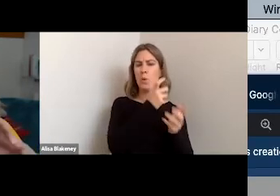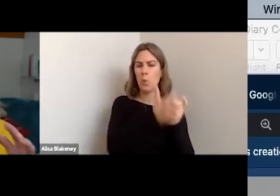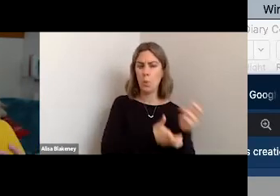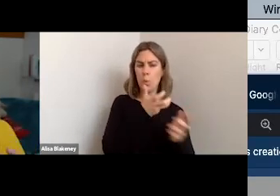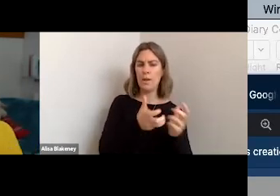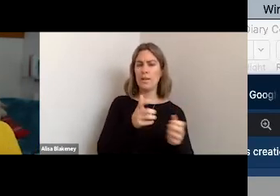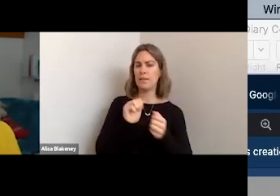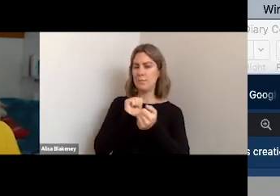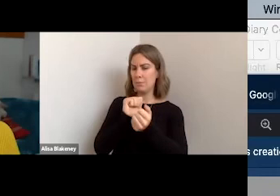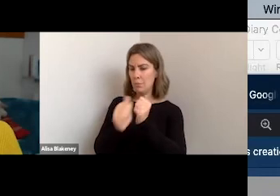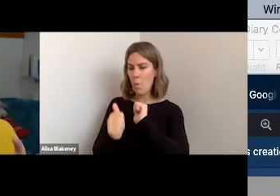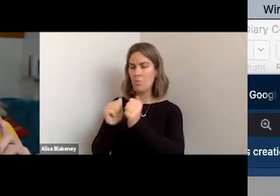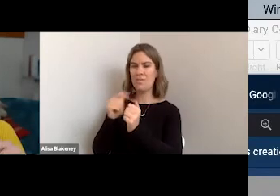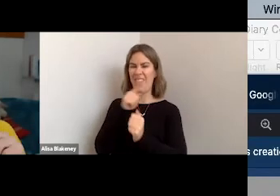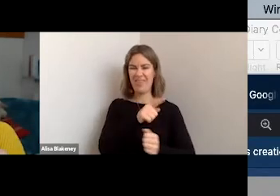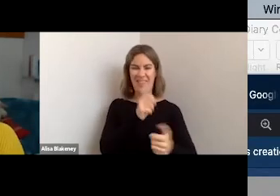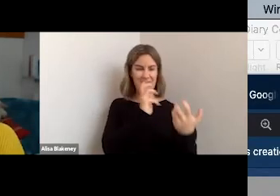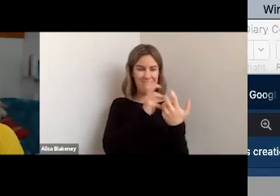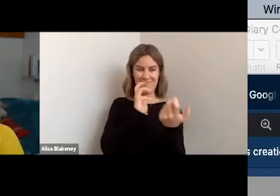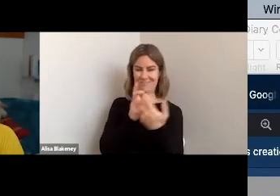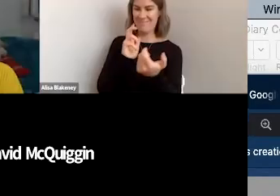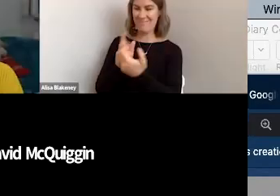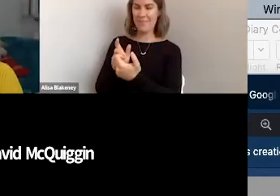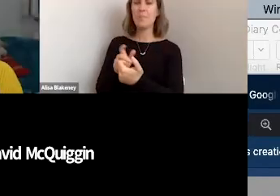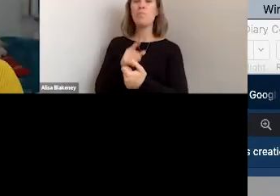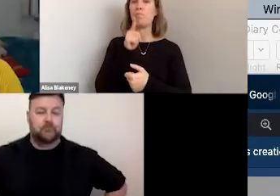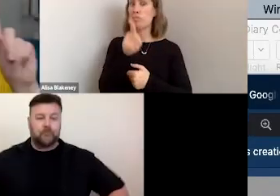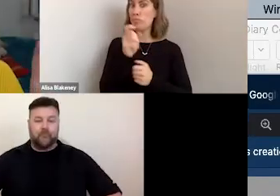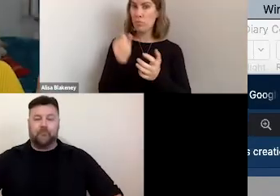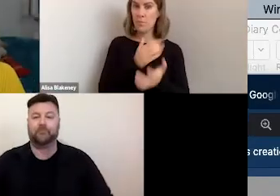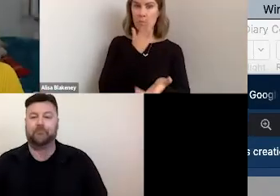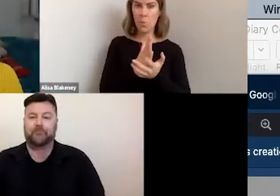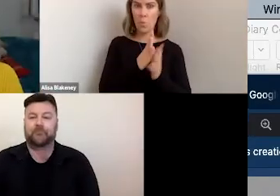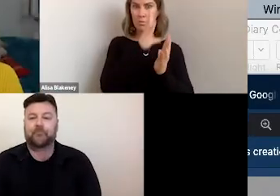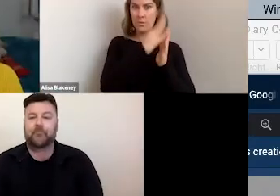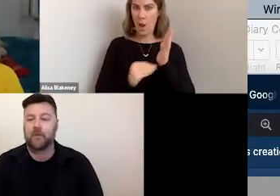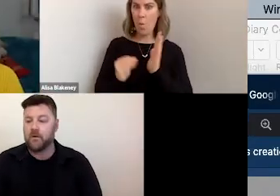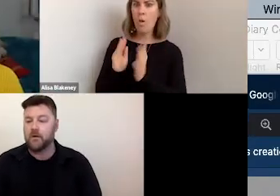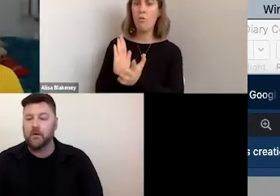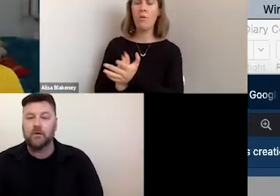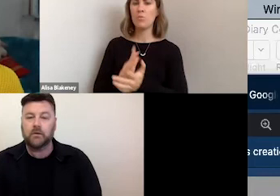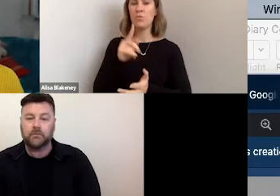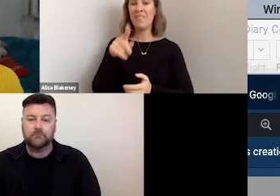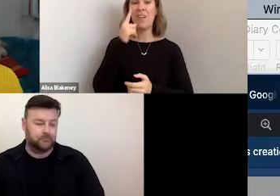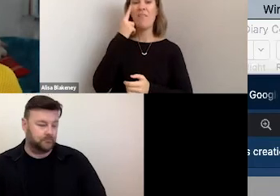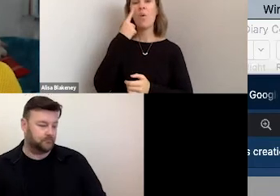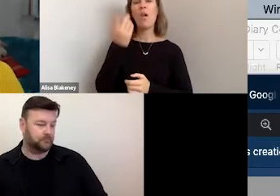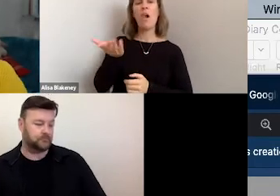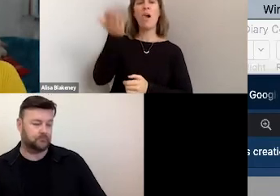they've done their psychographic. But you want to download it does if you want to look back at last Mother's Day, it could really suck,